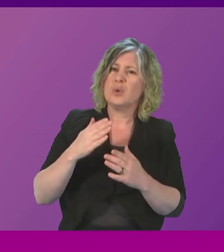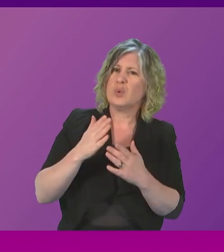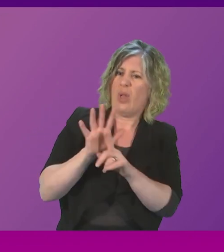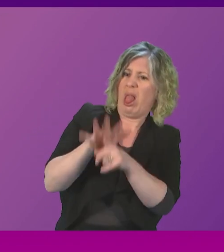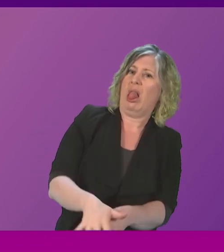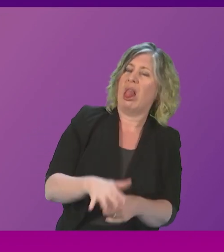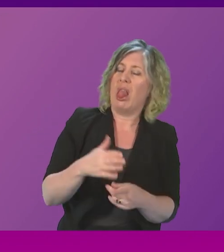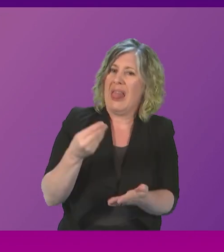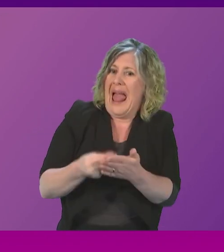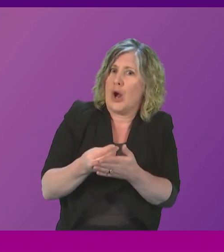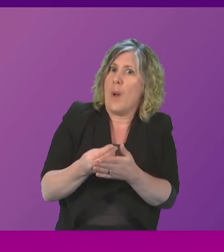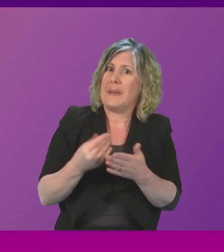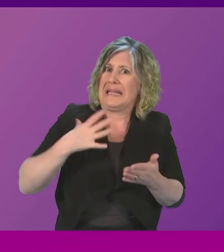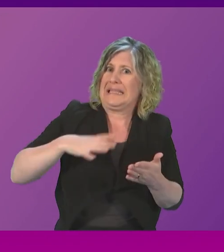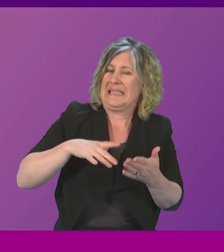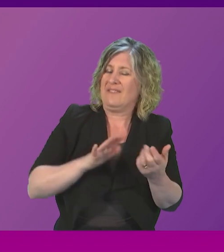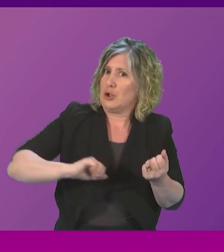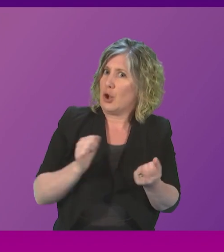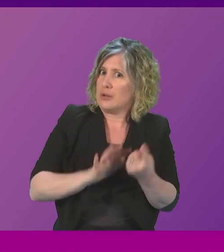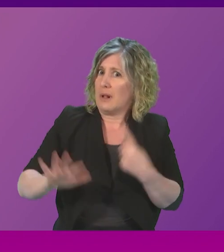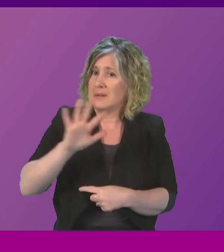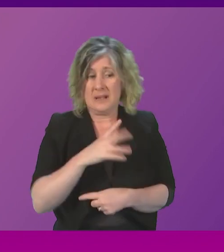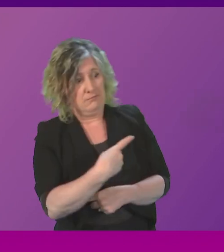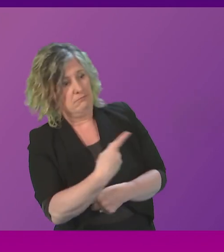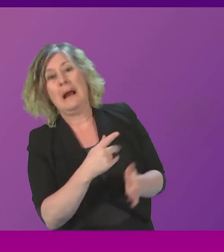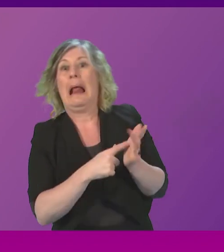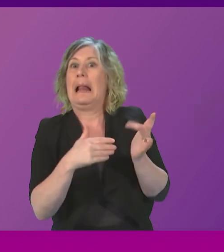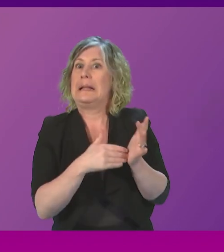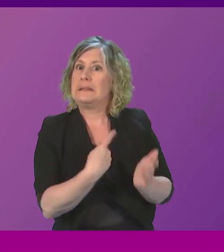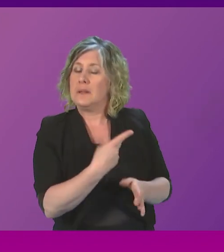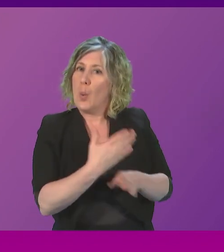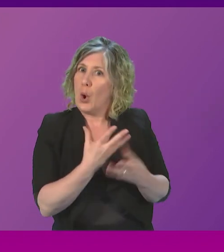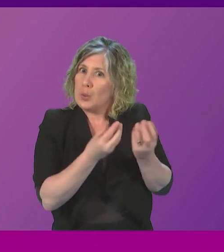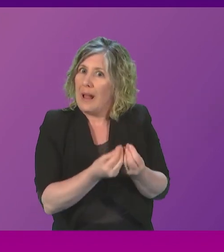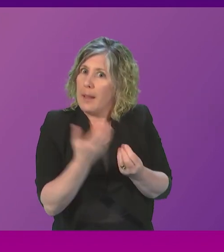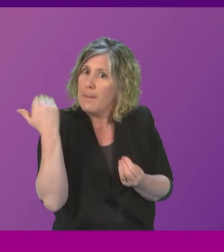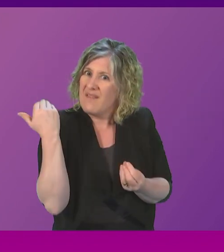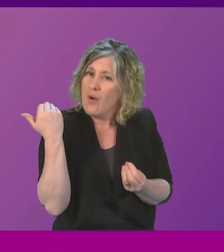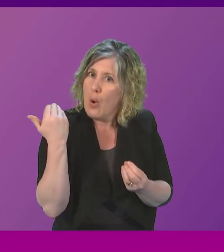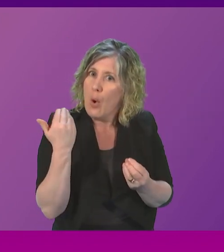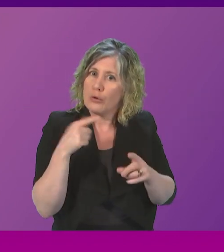To extend an olive branch, I note that Liz Smith and I have worked on some of these issues before. For example, we worked on a post-study work visa.